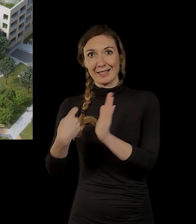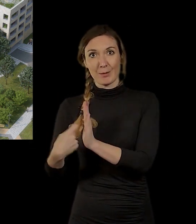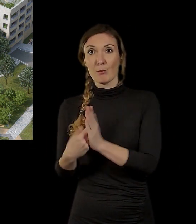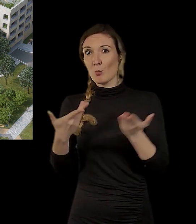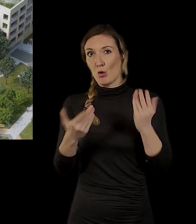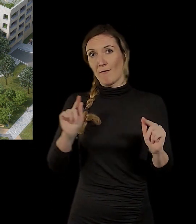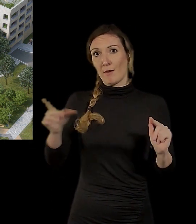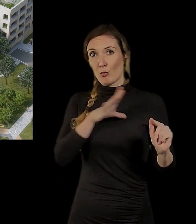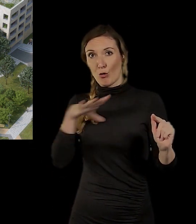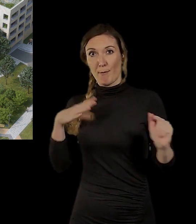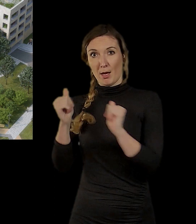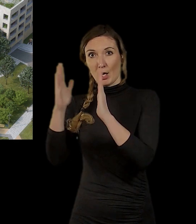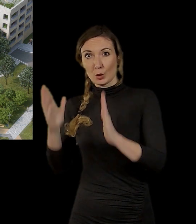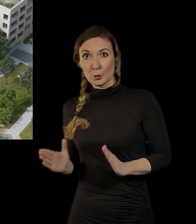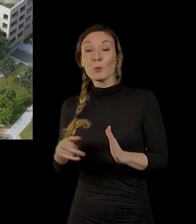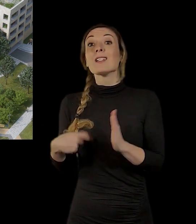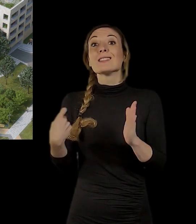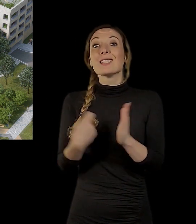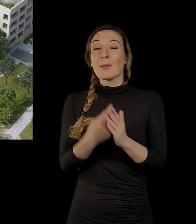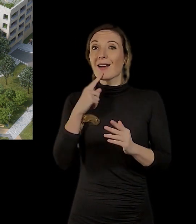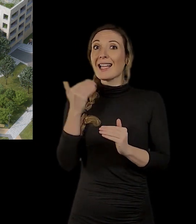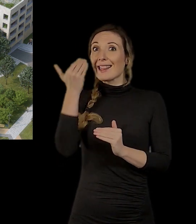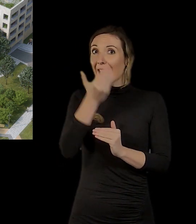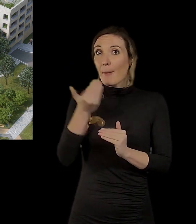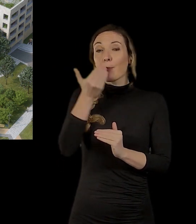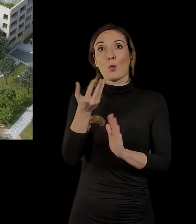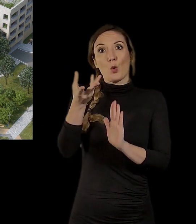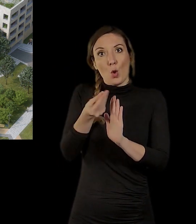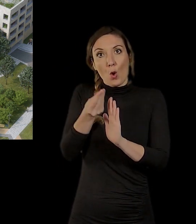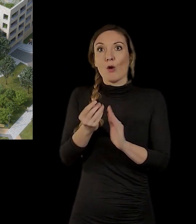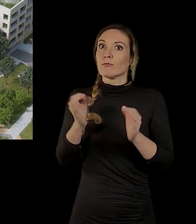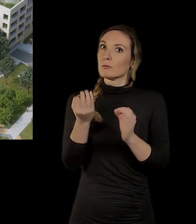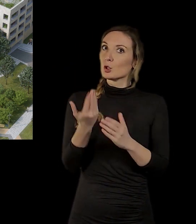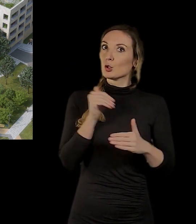to preheat water. And then for joint consumption.